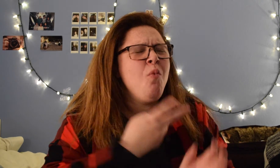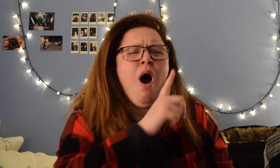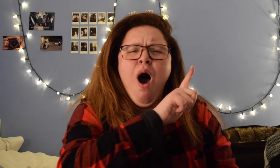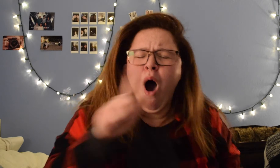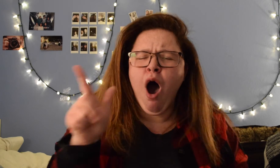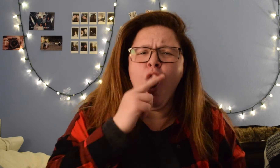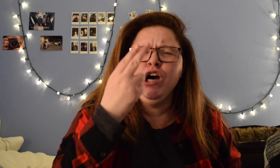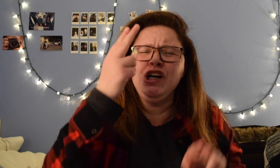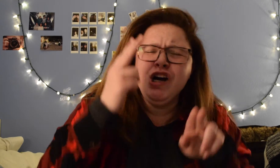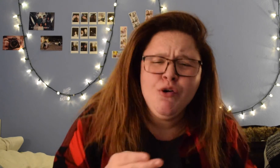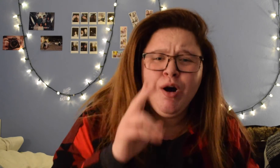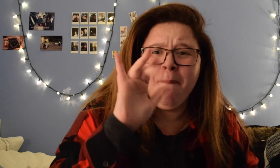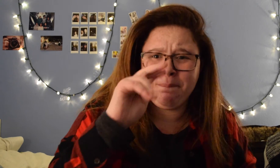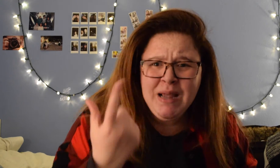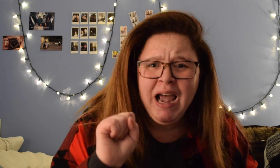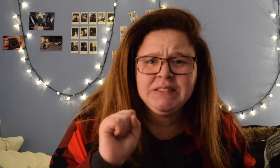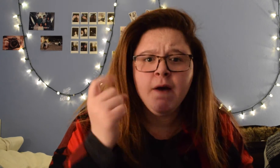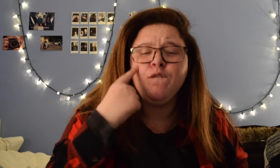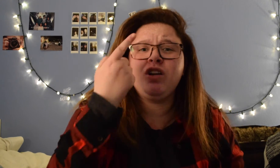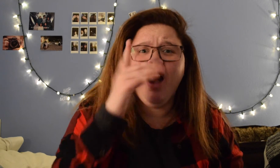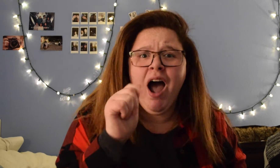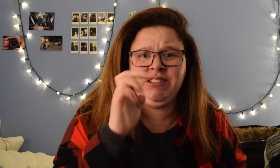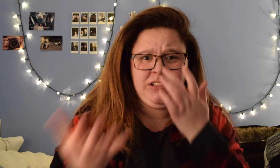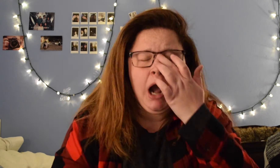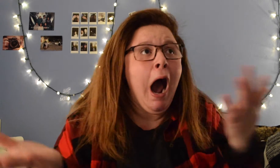WE ARE ALL HUMAN BEINGS for god's sake